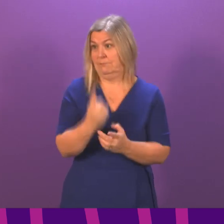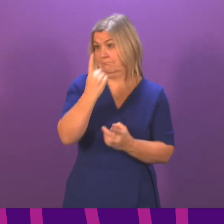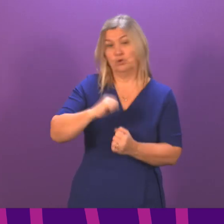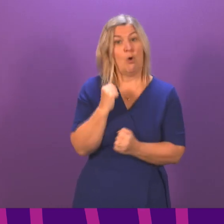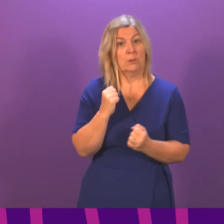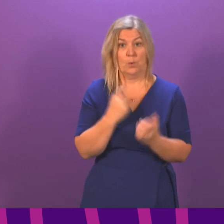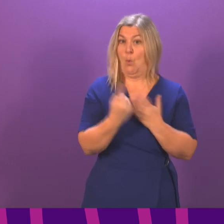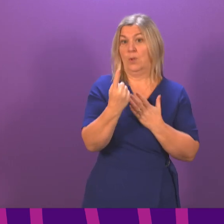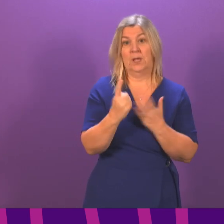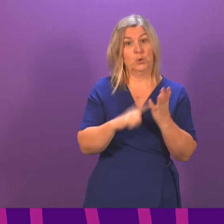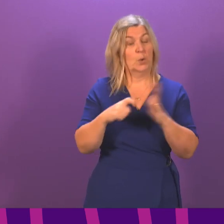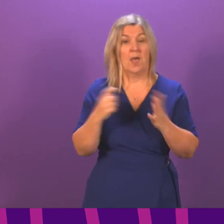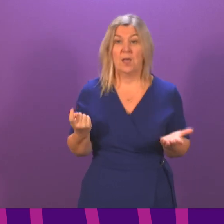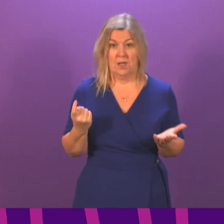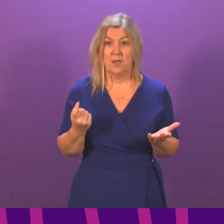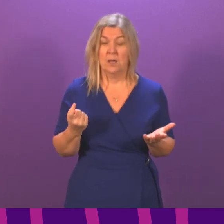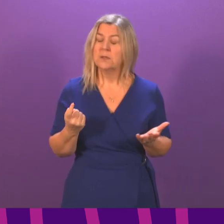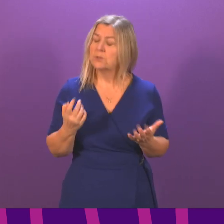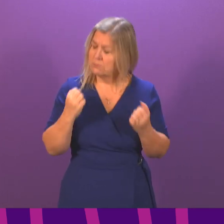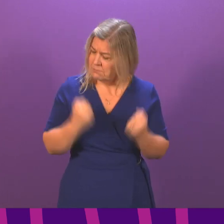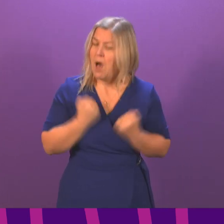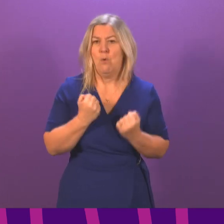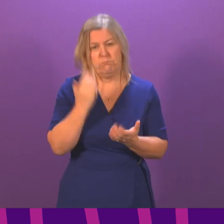have described it as a “game changer”. It is a signal of our determination to do